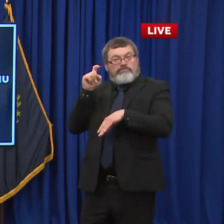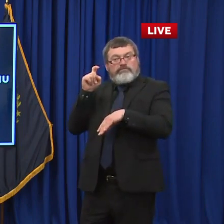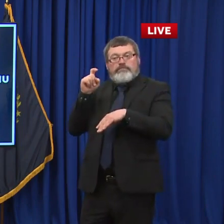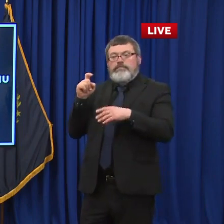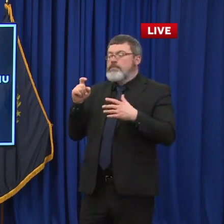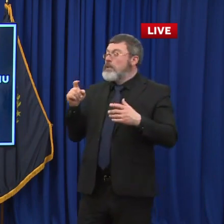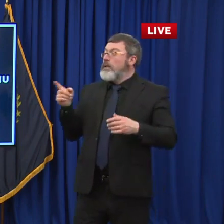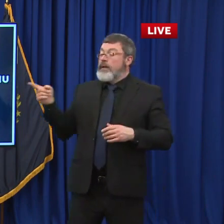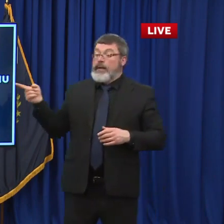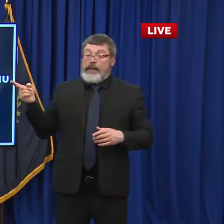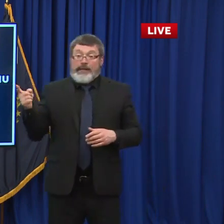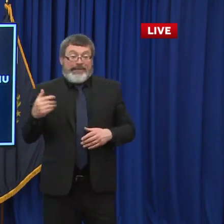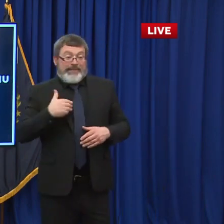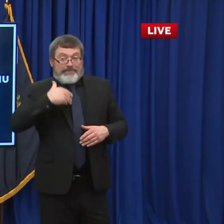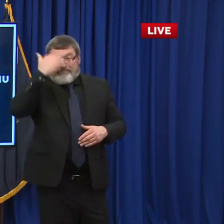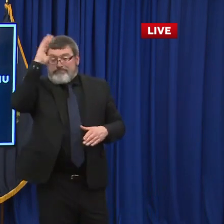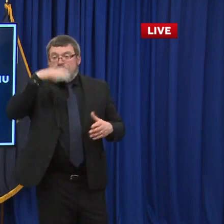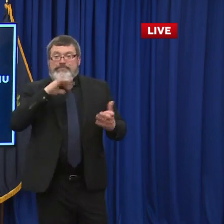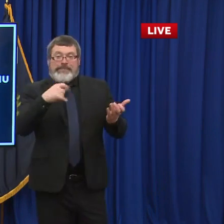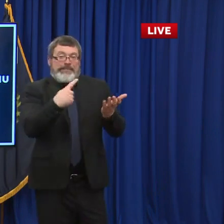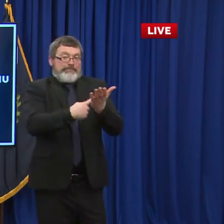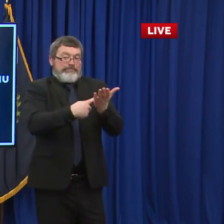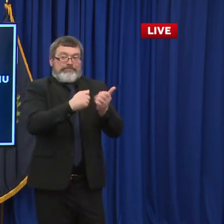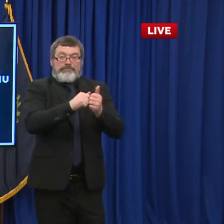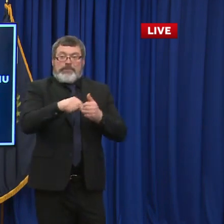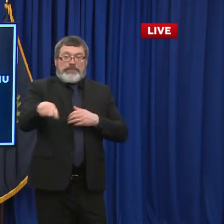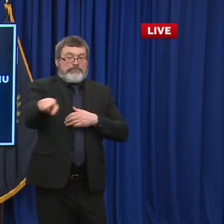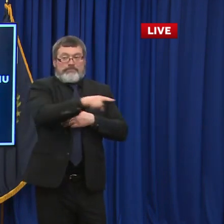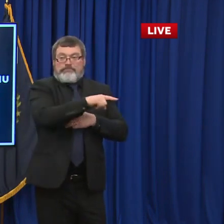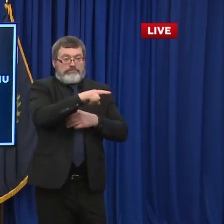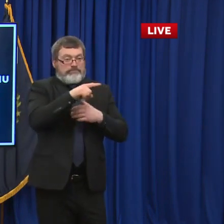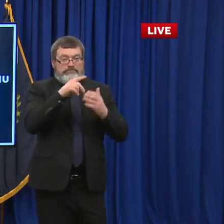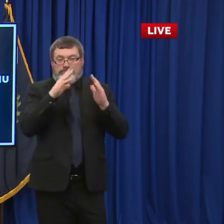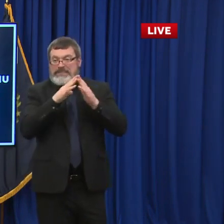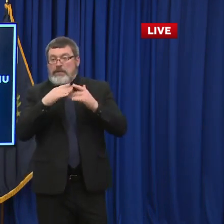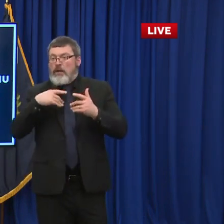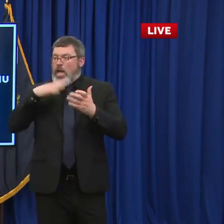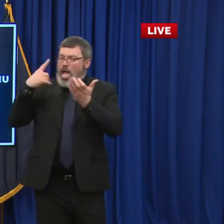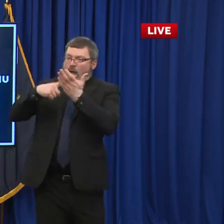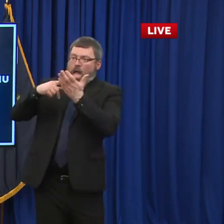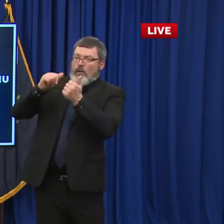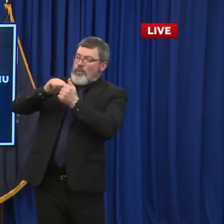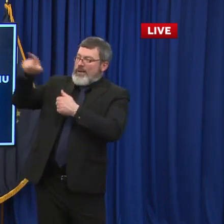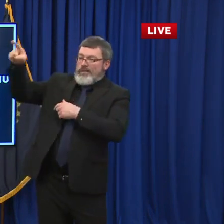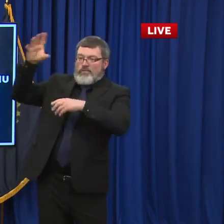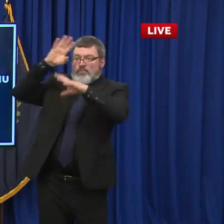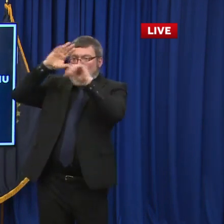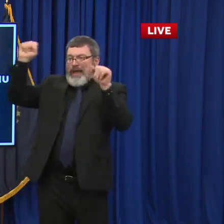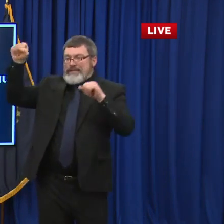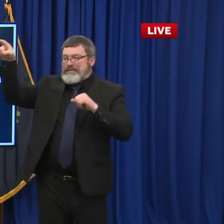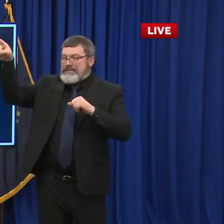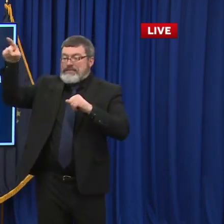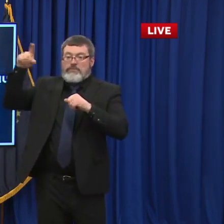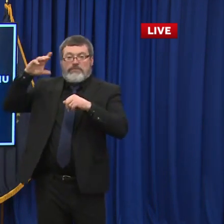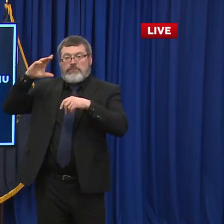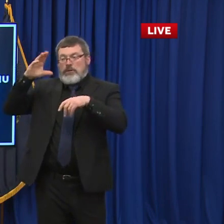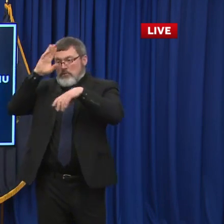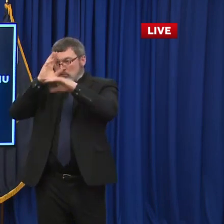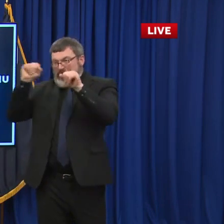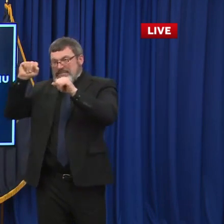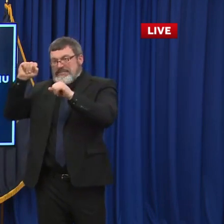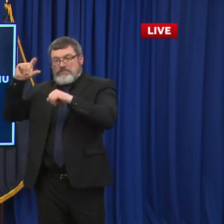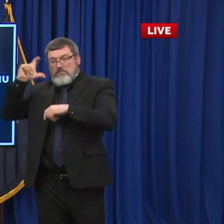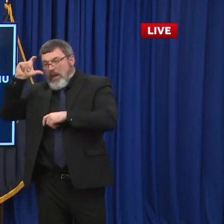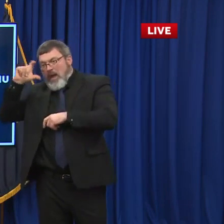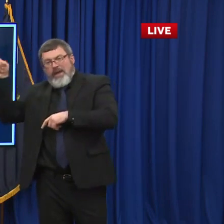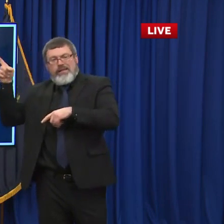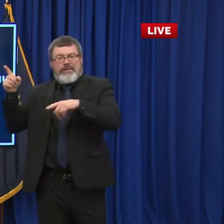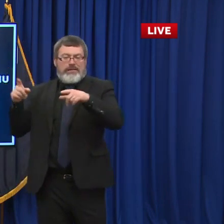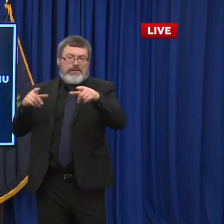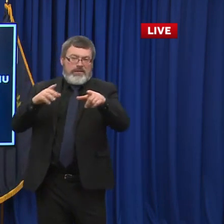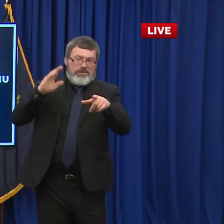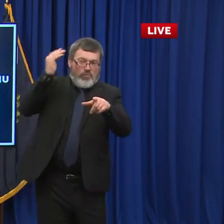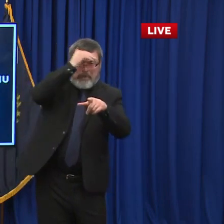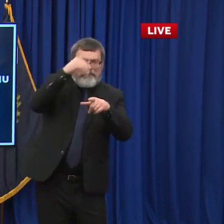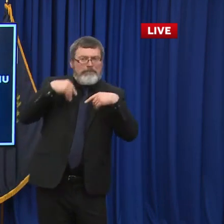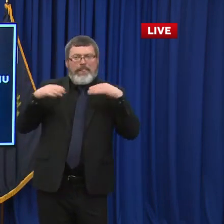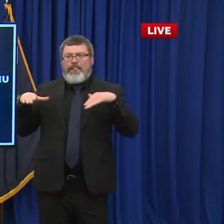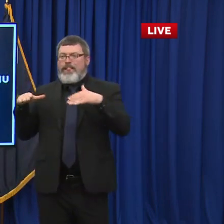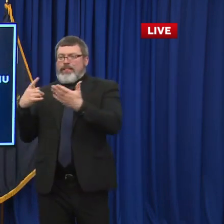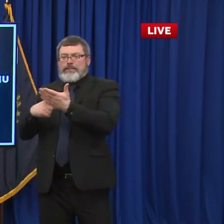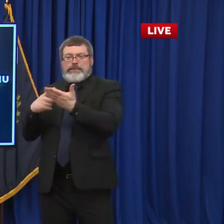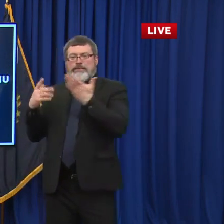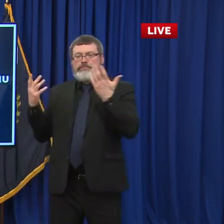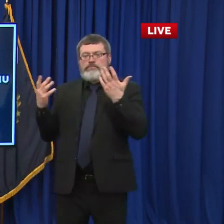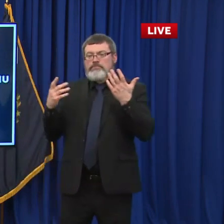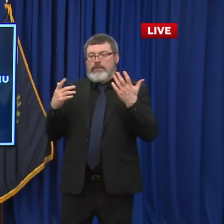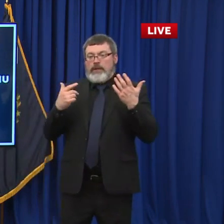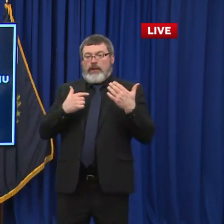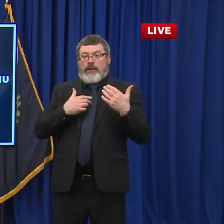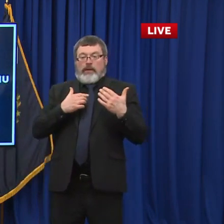I HAVEN’T TALKED TO A WHITE HOUSE TASK FORCE, BE IT PRESIDENT TRUMP OR VICE -- OR PRESIDENT-ELECT BIDEN OR HIS TEAM ABOUT THIS.